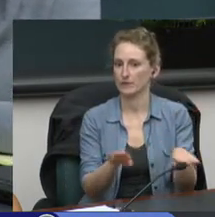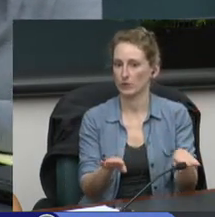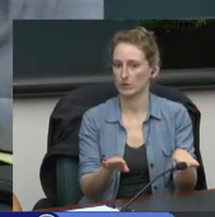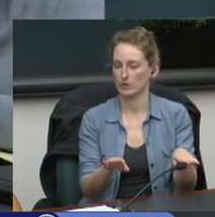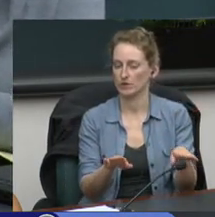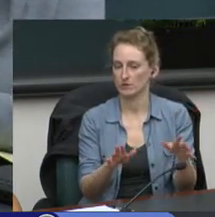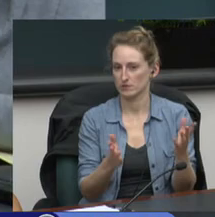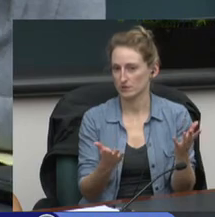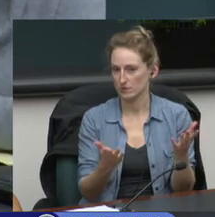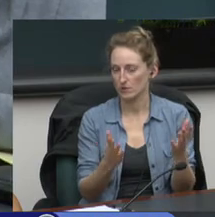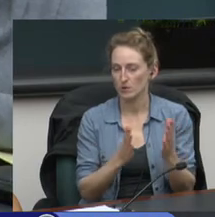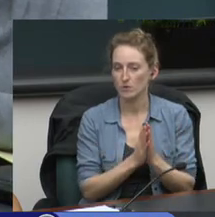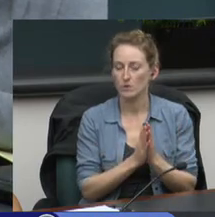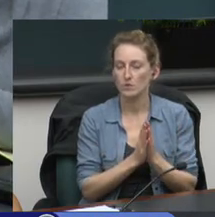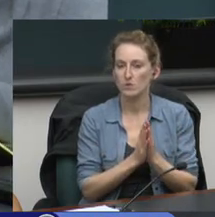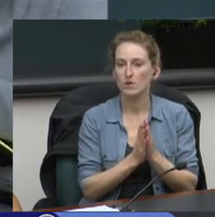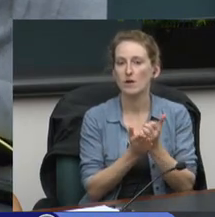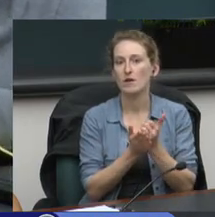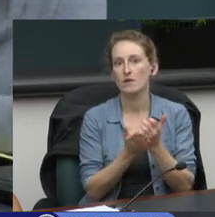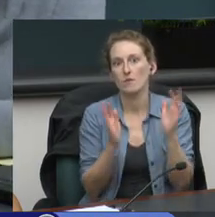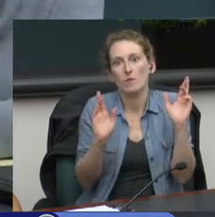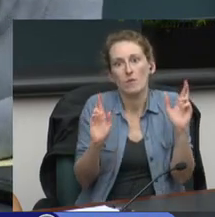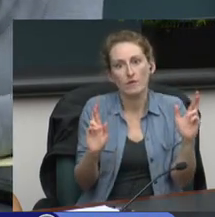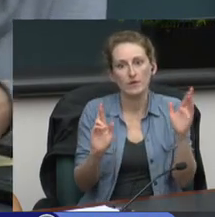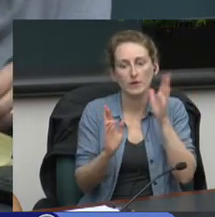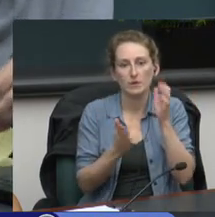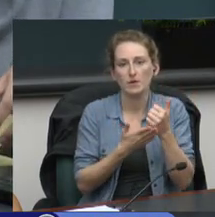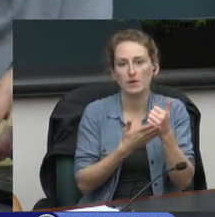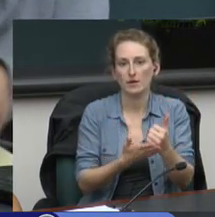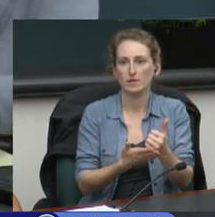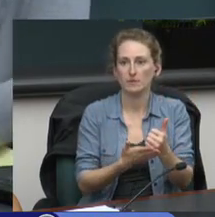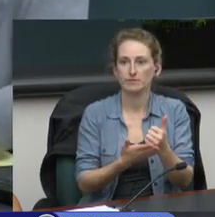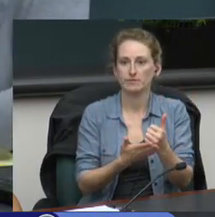some of the design architectural design aspects